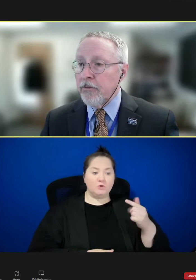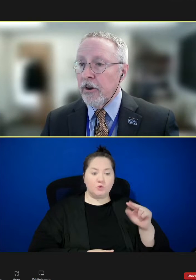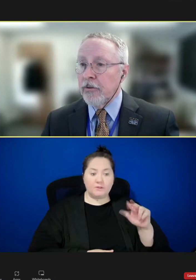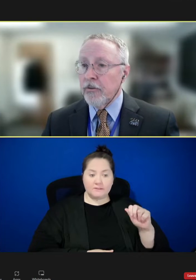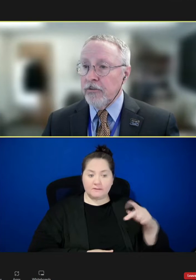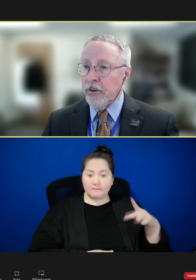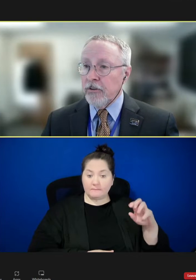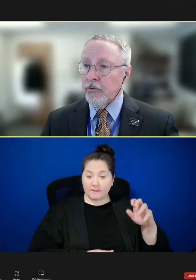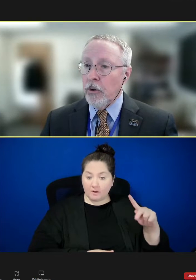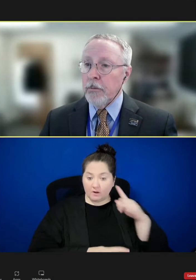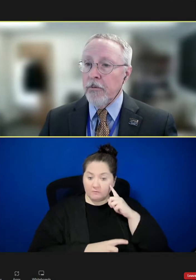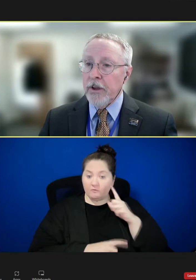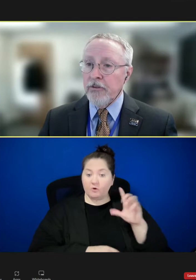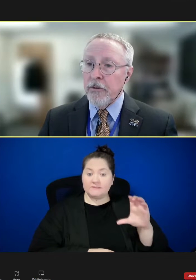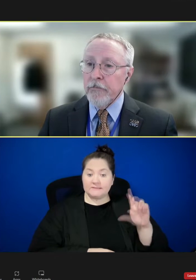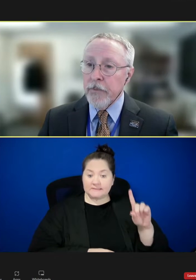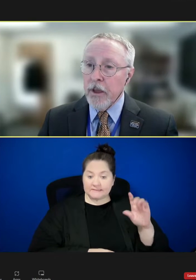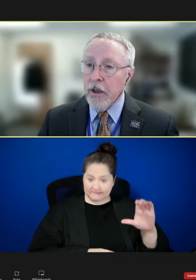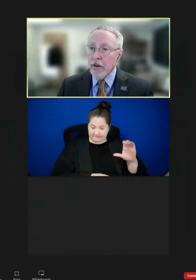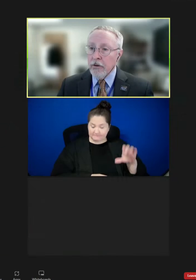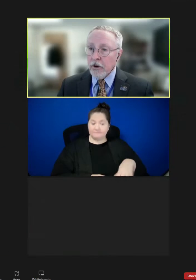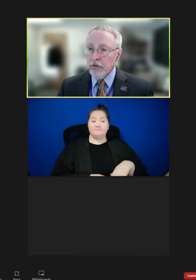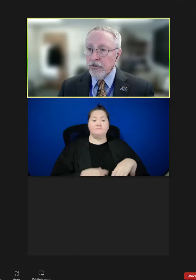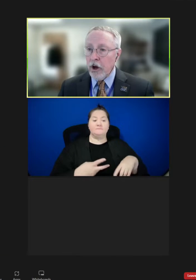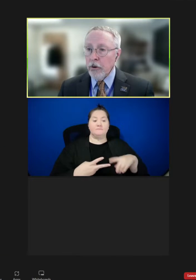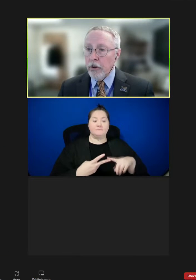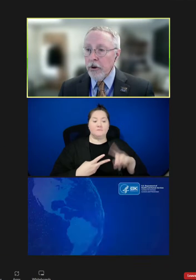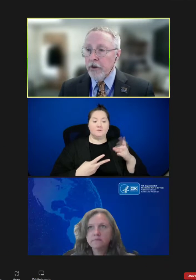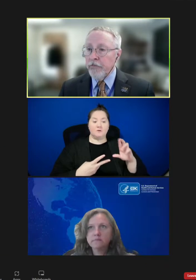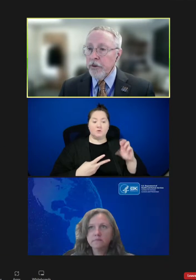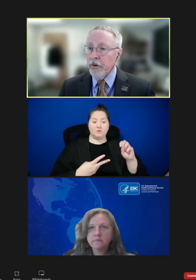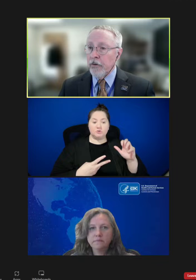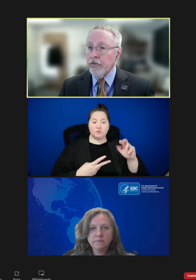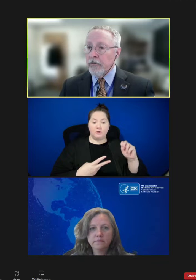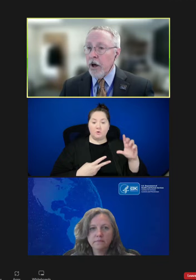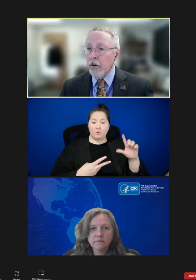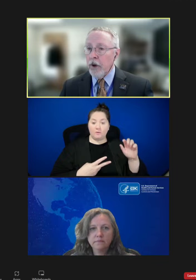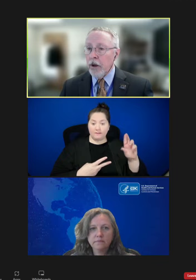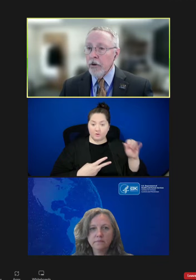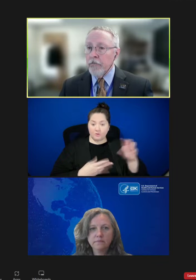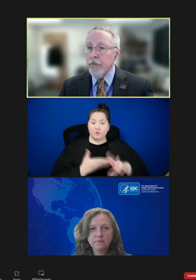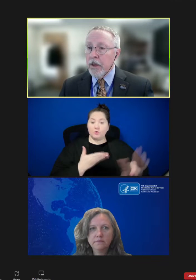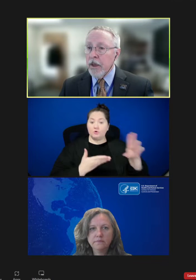Center for Disease Control and Prevention, Dr. Sean O'Leary from the University of Colorado,